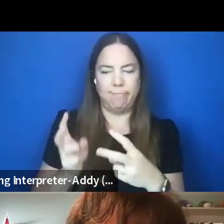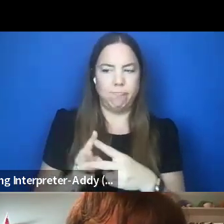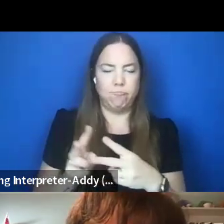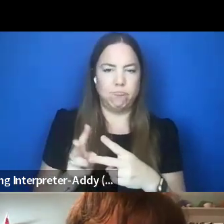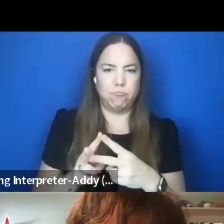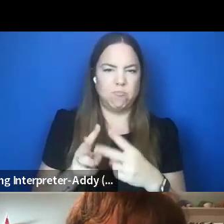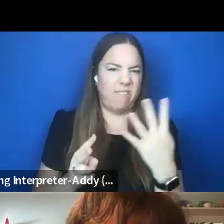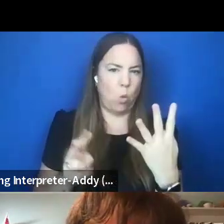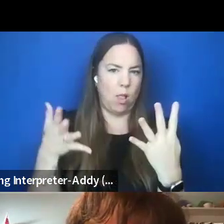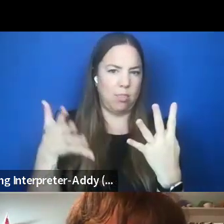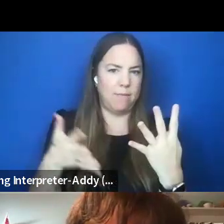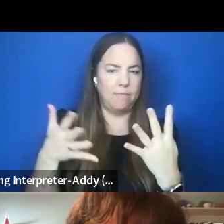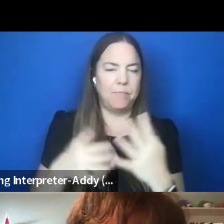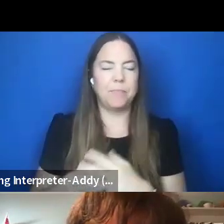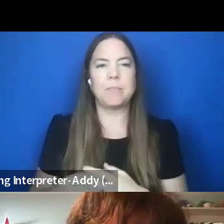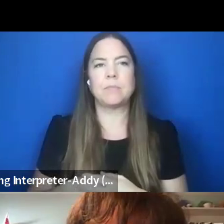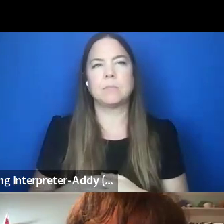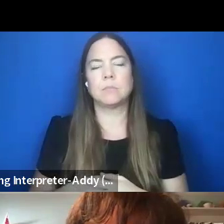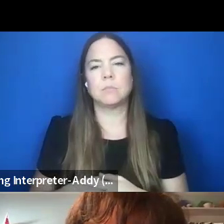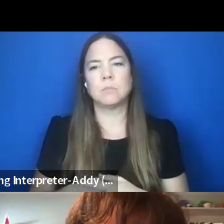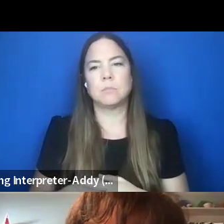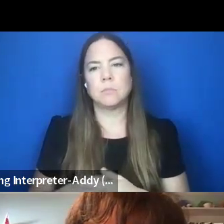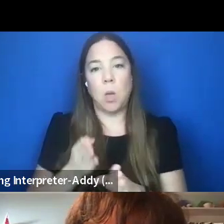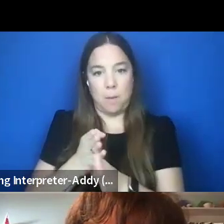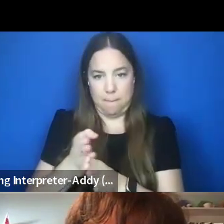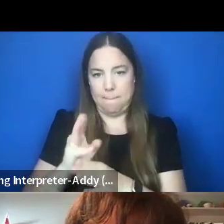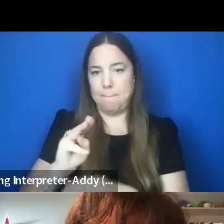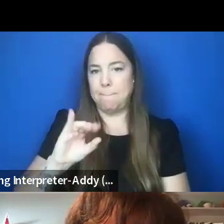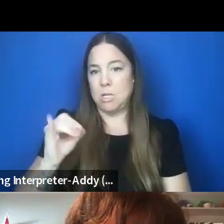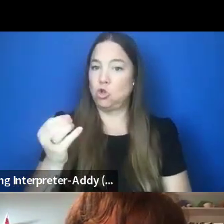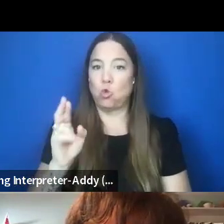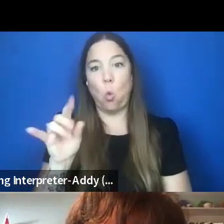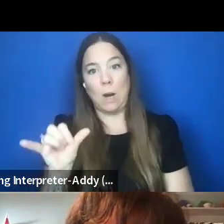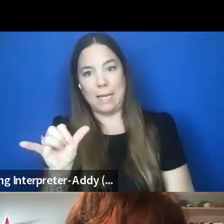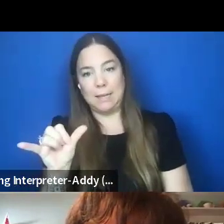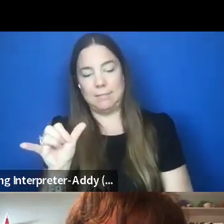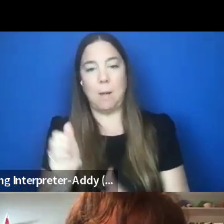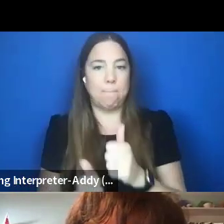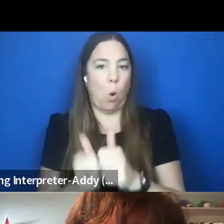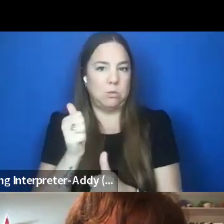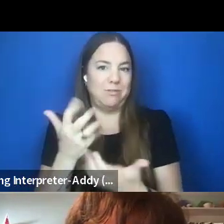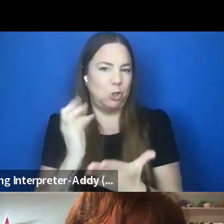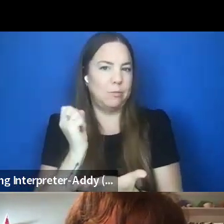Brooke Wilson: a majority Brooke Wilson: have been approved. Brooke Wilson: And if there isn't